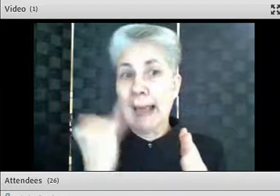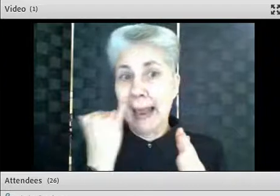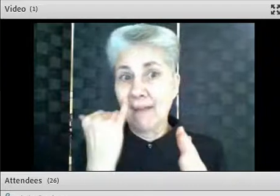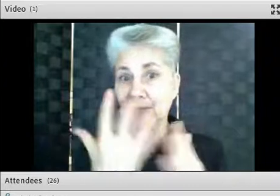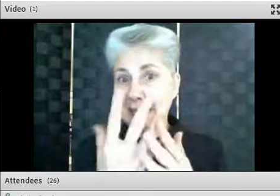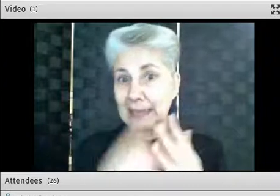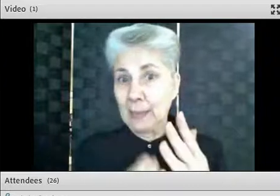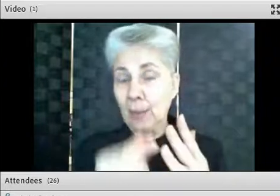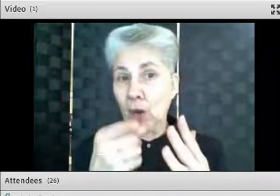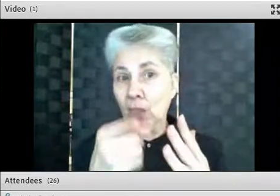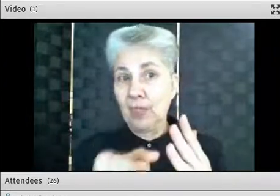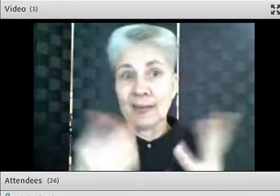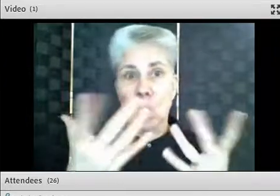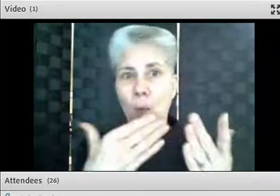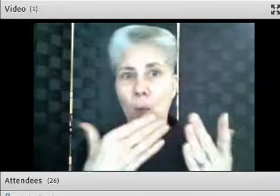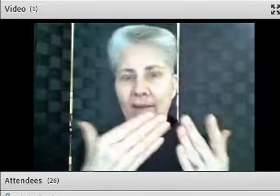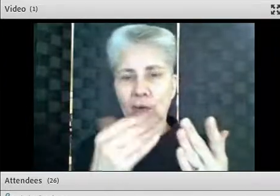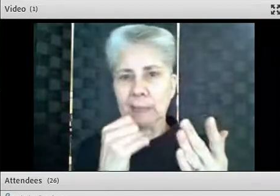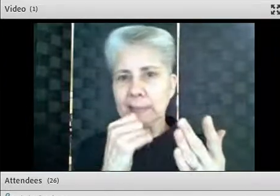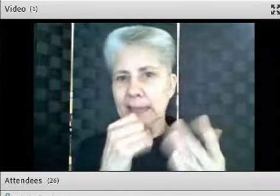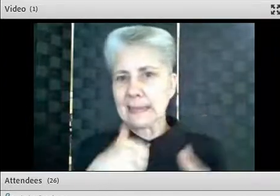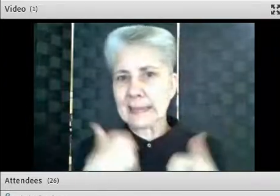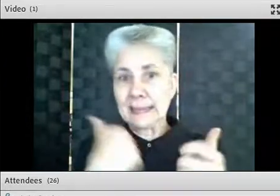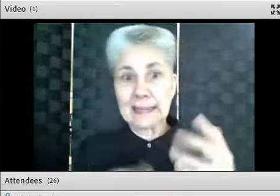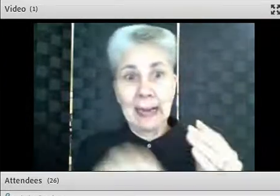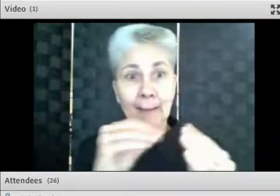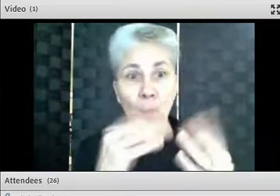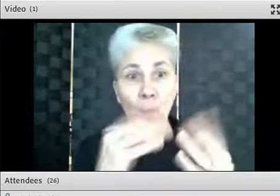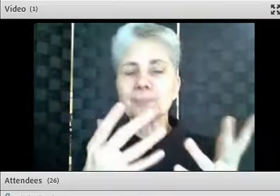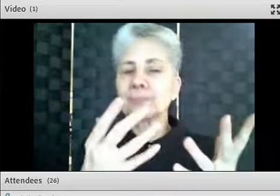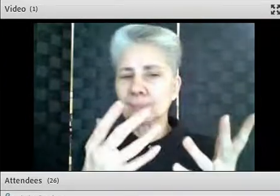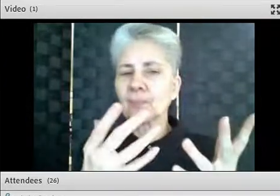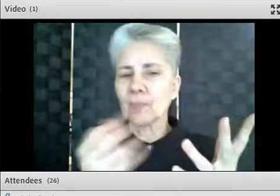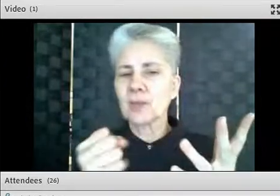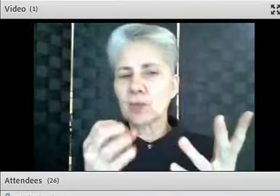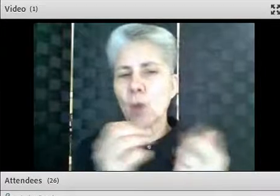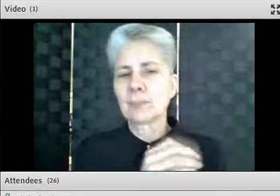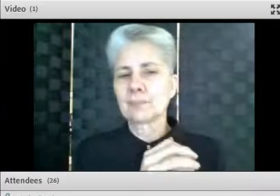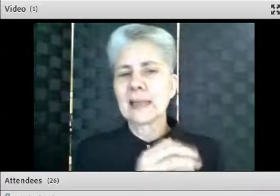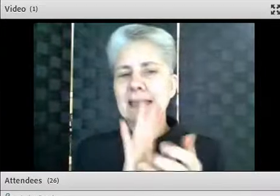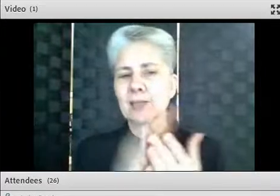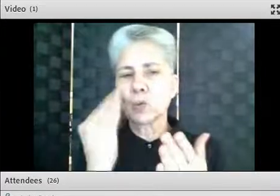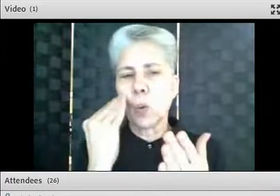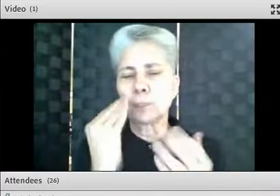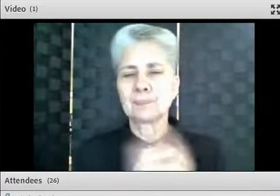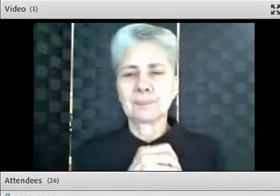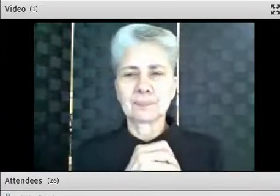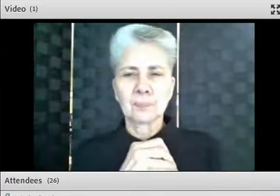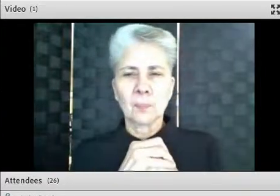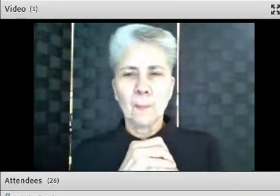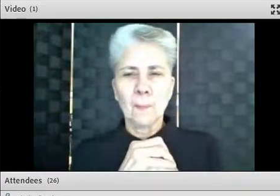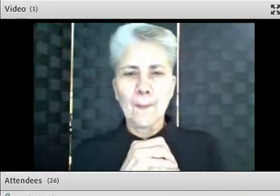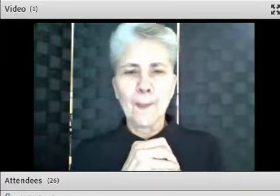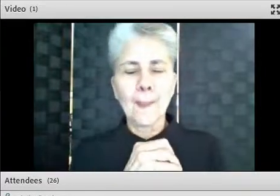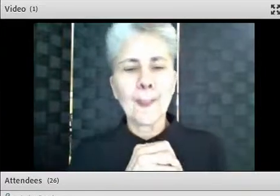just in case this website goes down, it doesn't exist anymore and so forth.